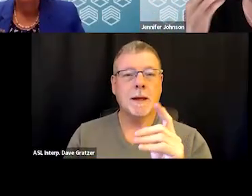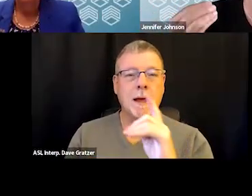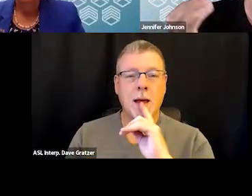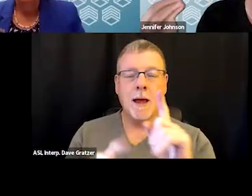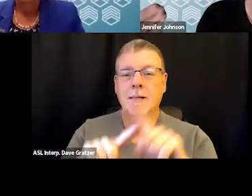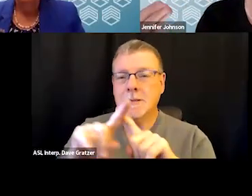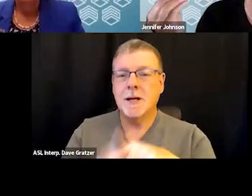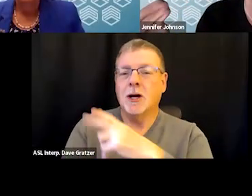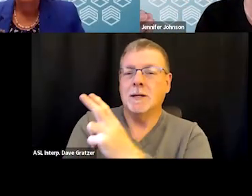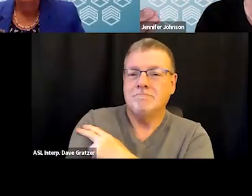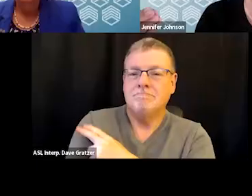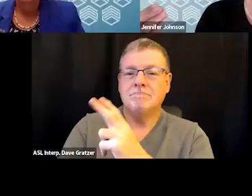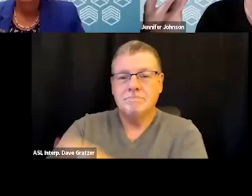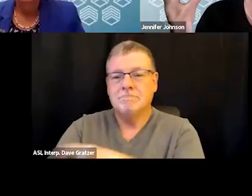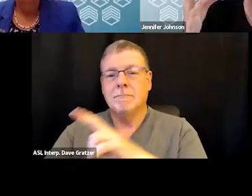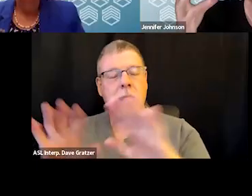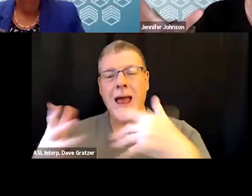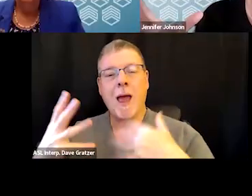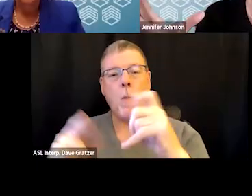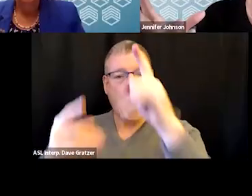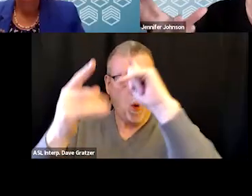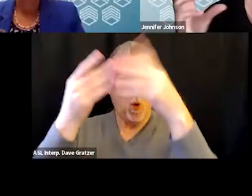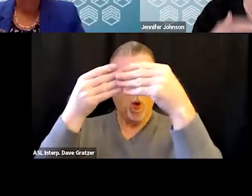What I'm asking you to do is open your eyes and open your senses.